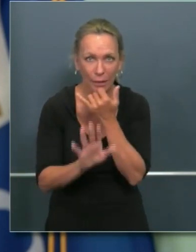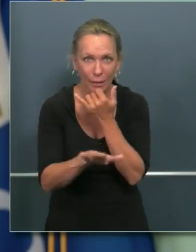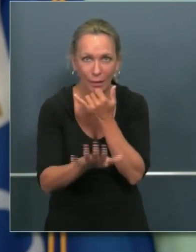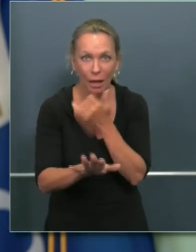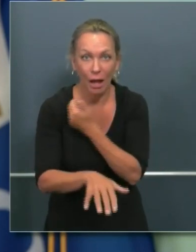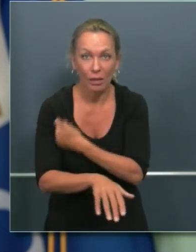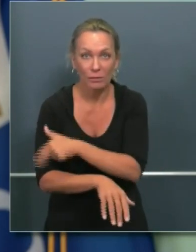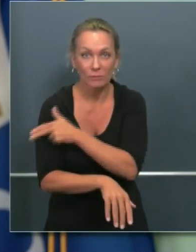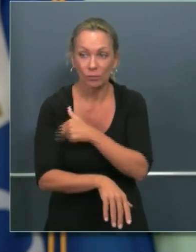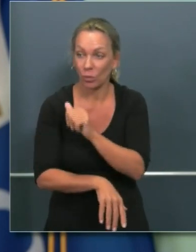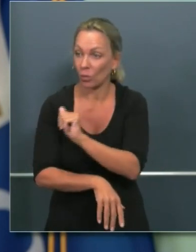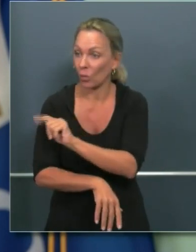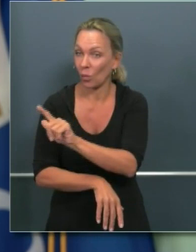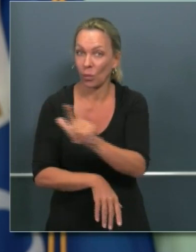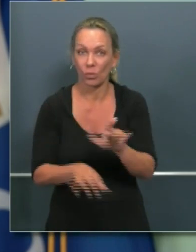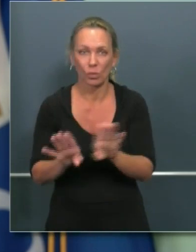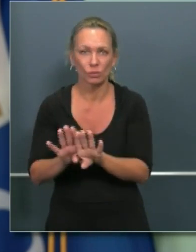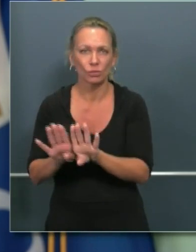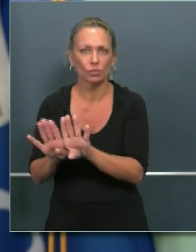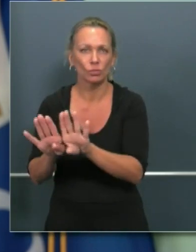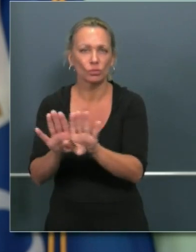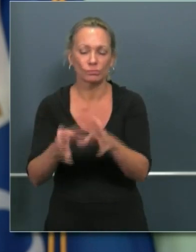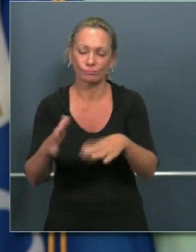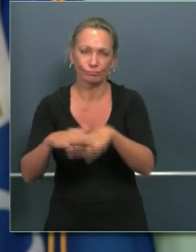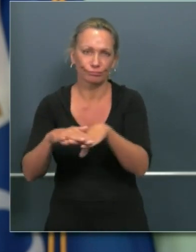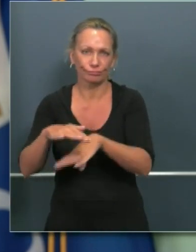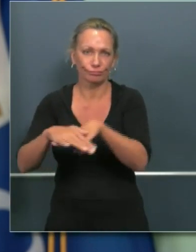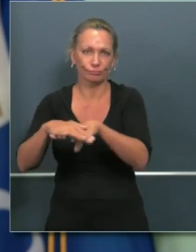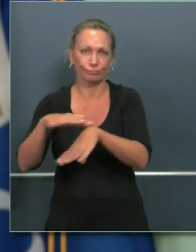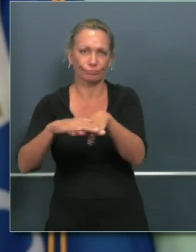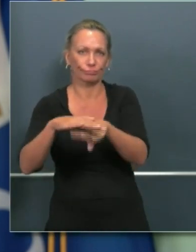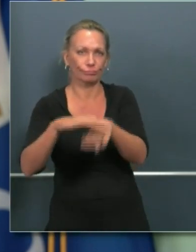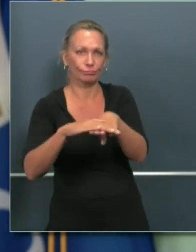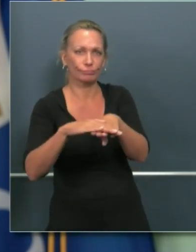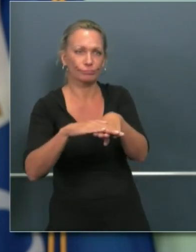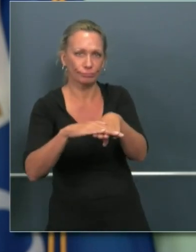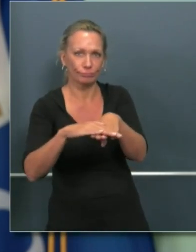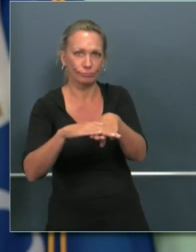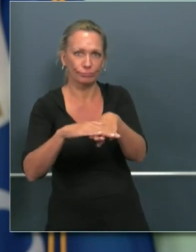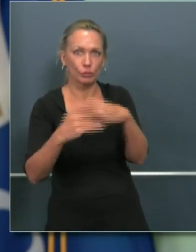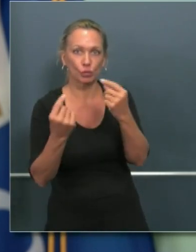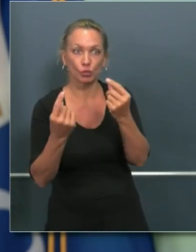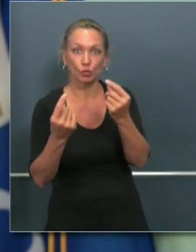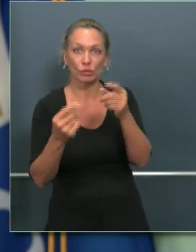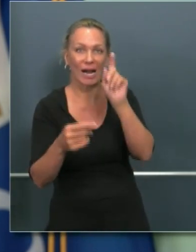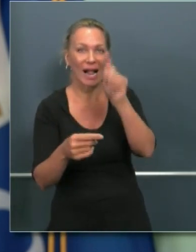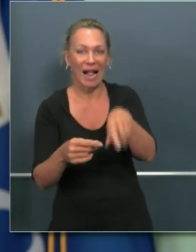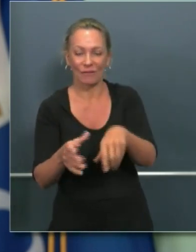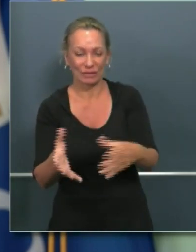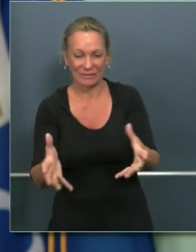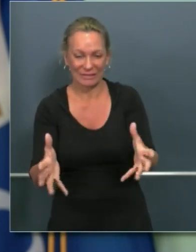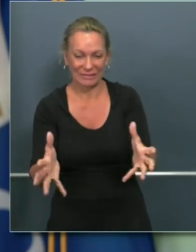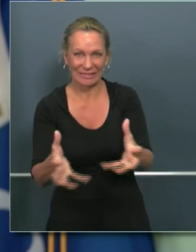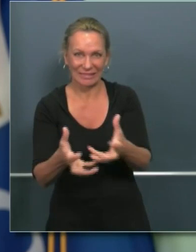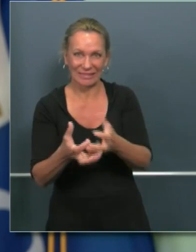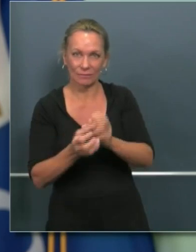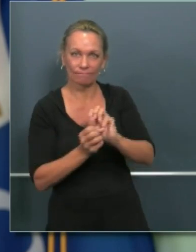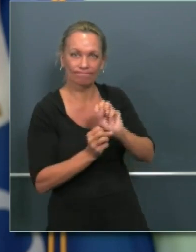PATIENTS OUT OF THEIR HOSPITAL SYSTEM IN THE SURROUNDING COUNTY SYSTEMS PUTTING A LOT